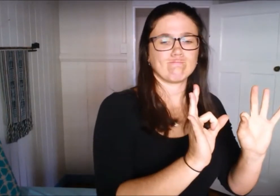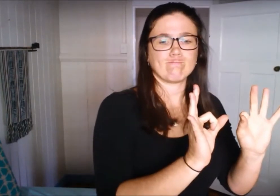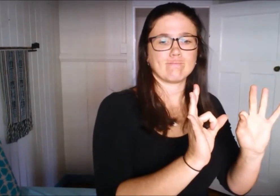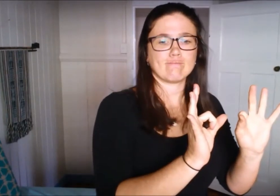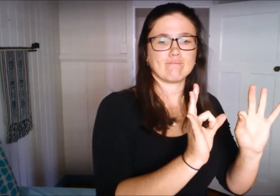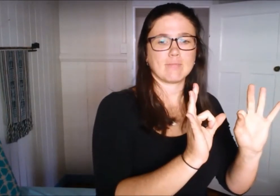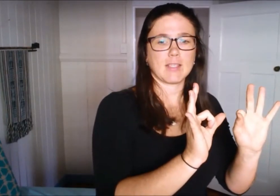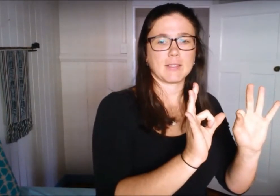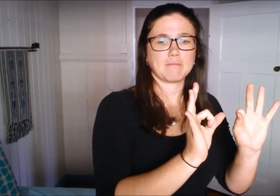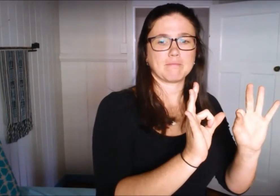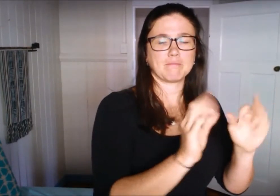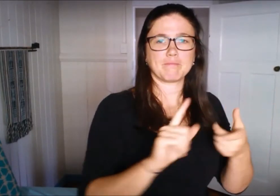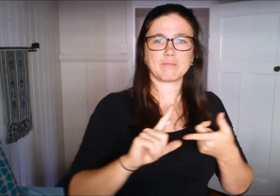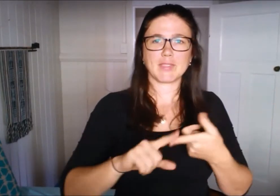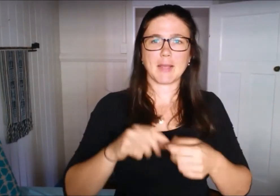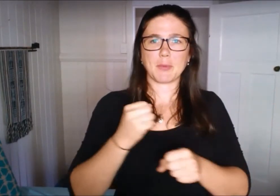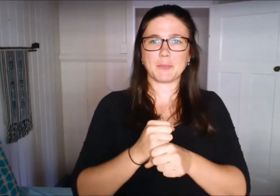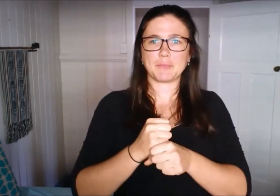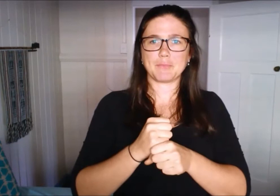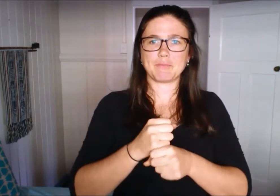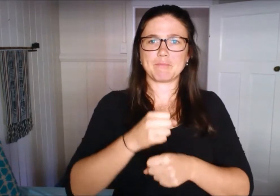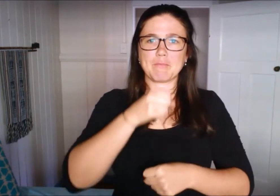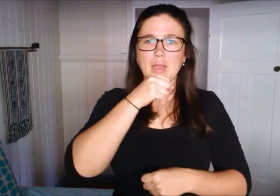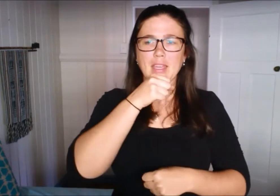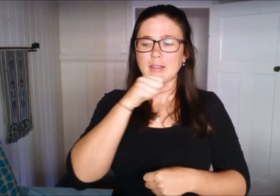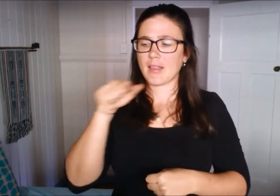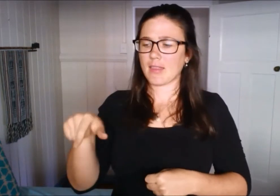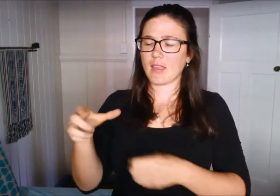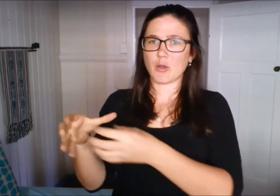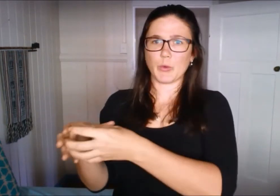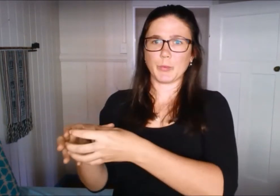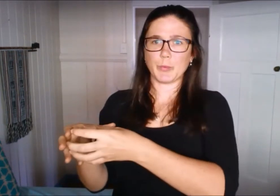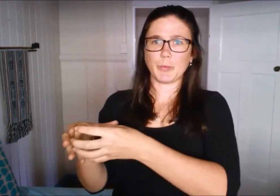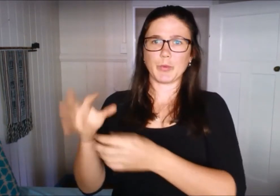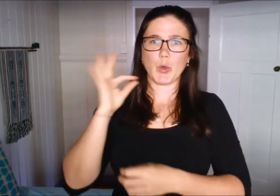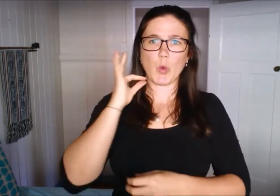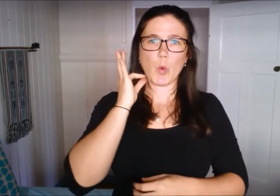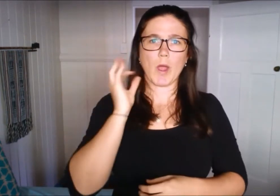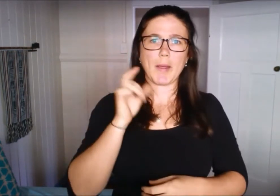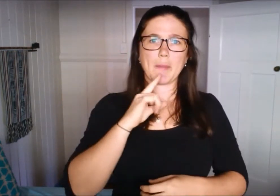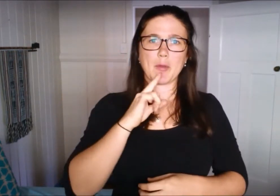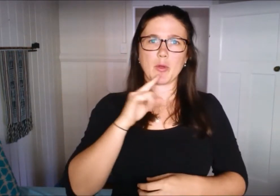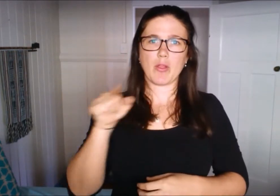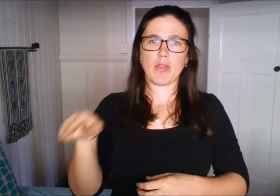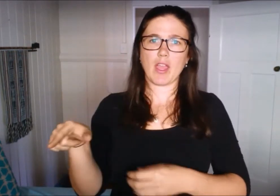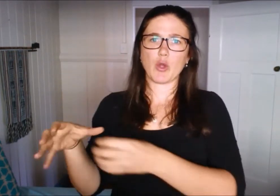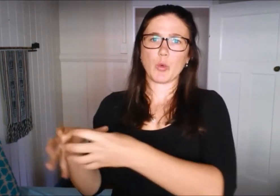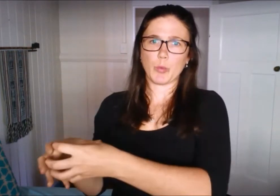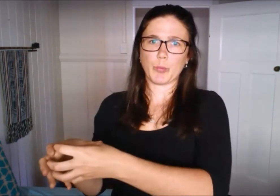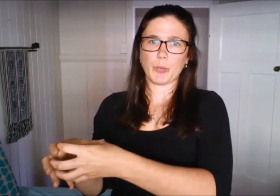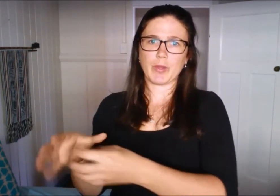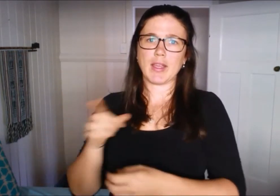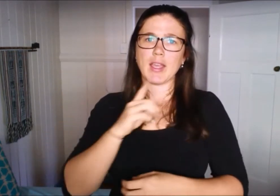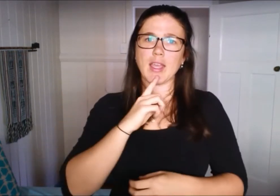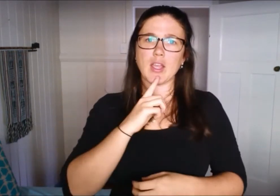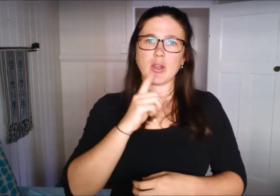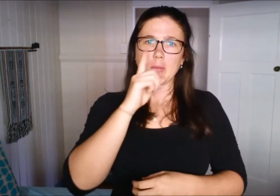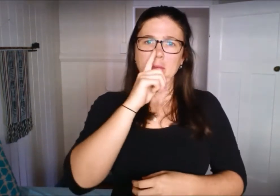because they identify with a different group. For example, men are privileged, white people are privileged,